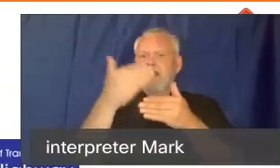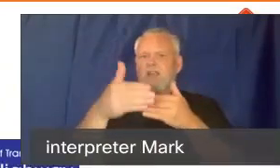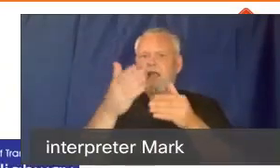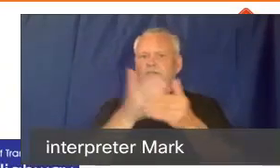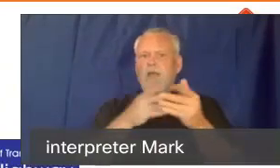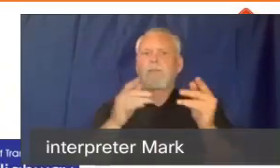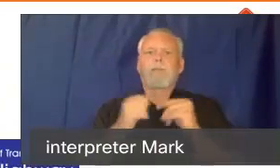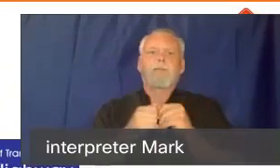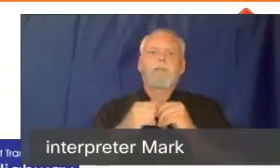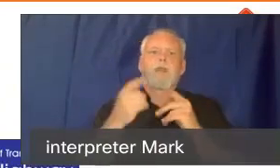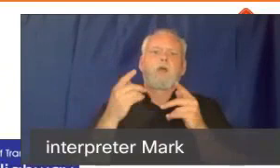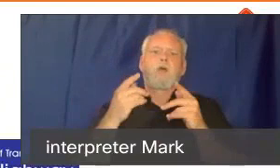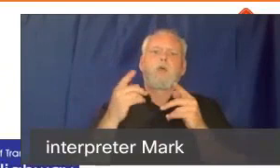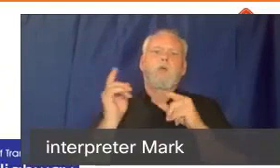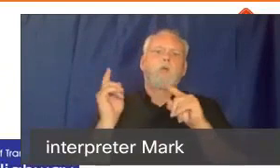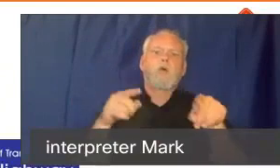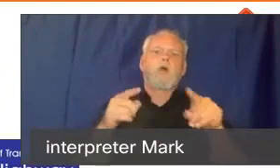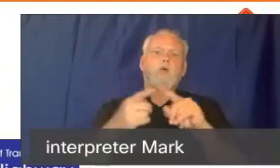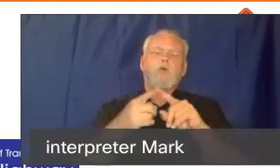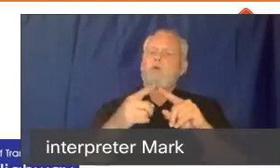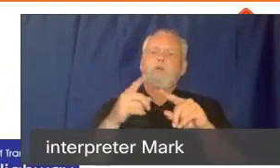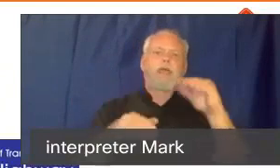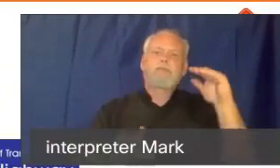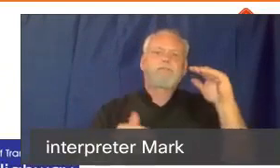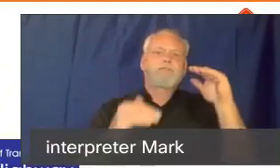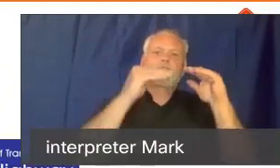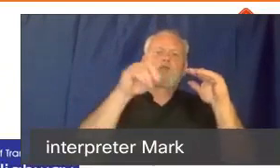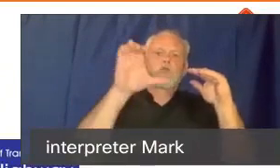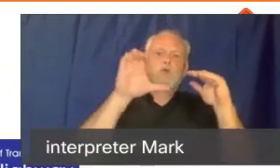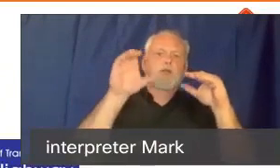We can move to 100 unless we clear all these, like.